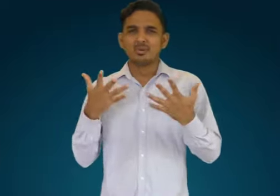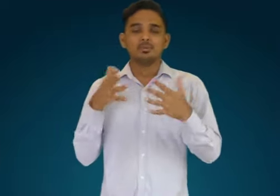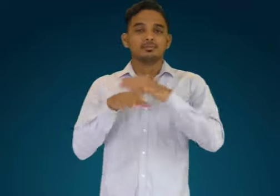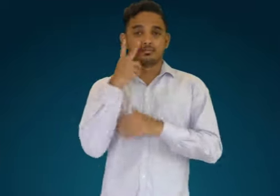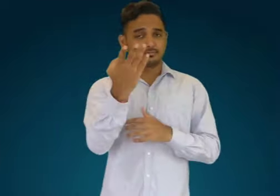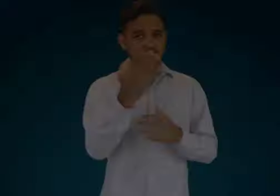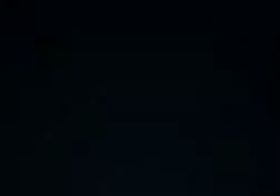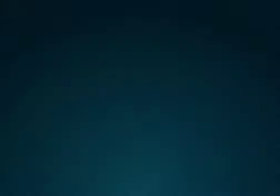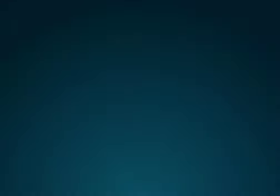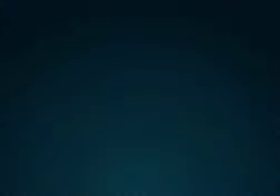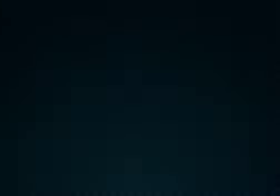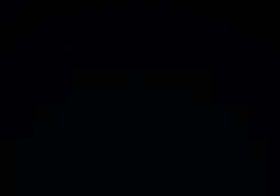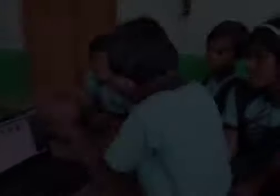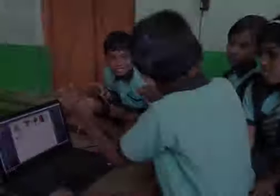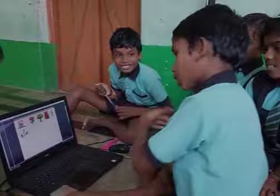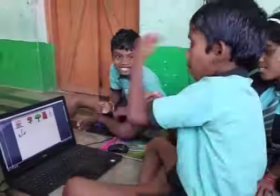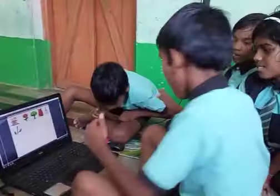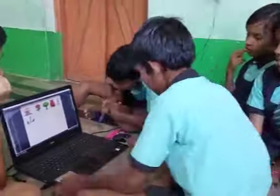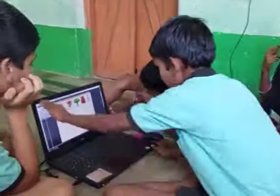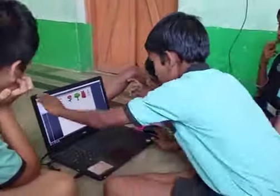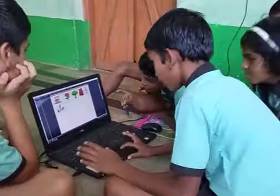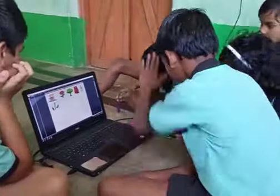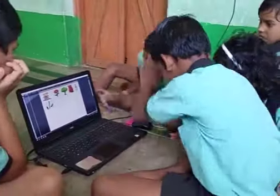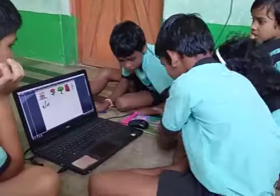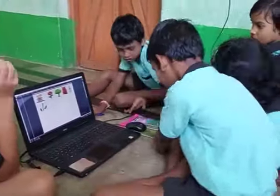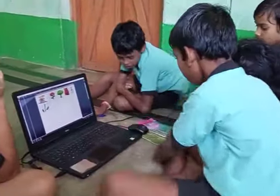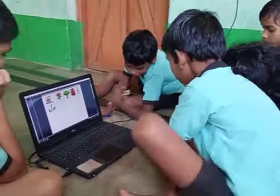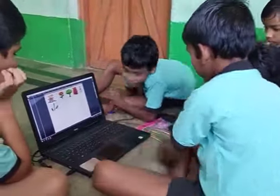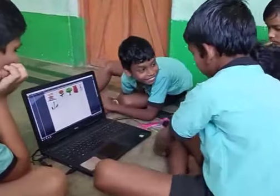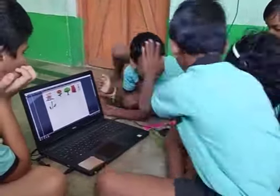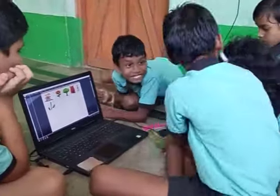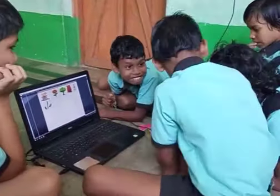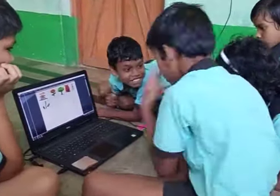and grows into a tree by utilizing water and sunlight